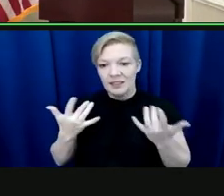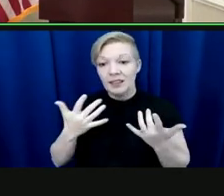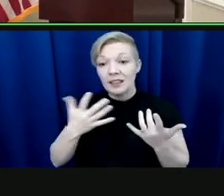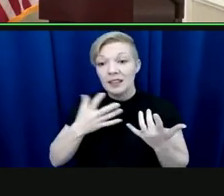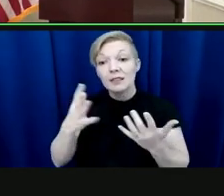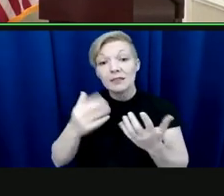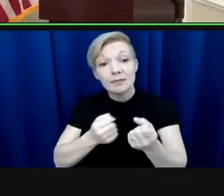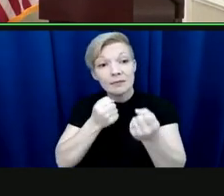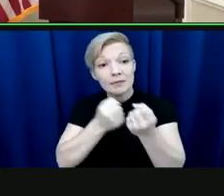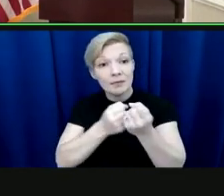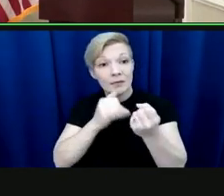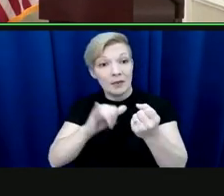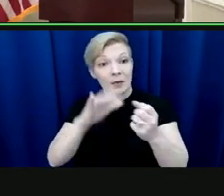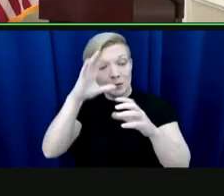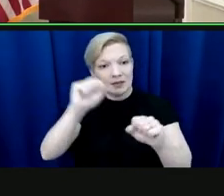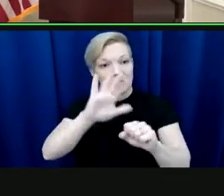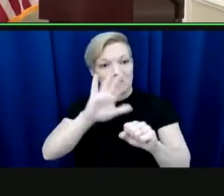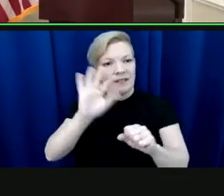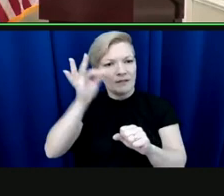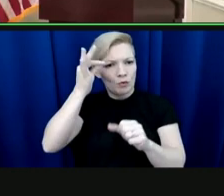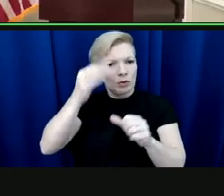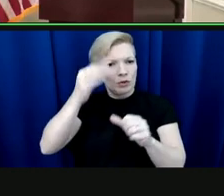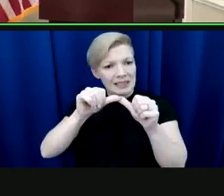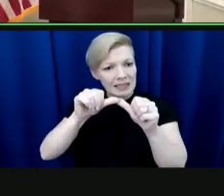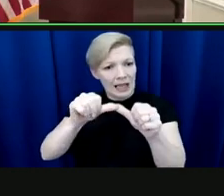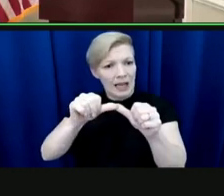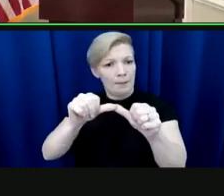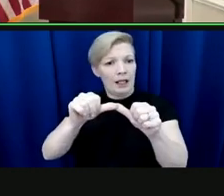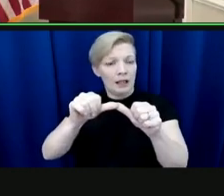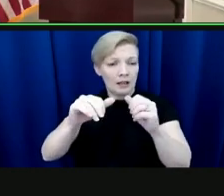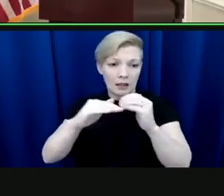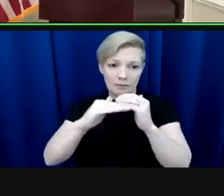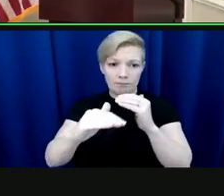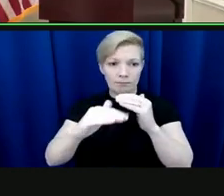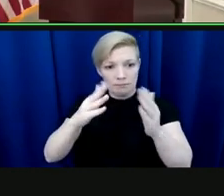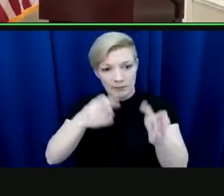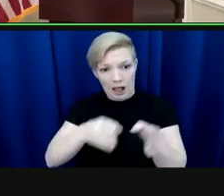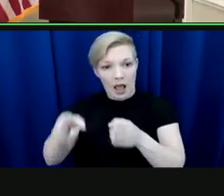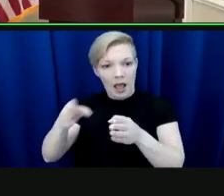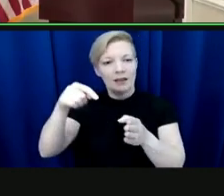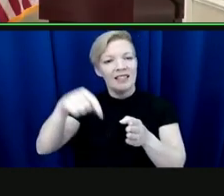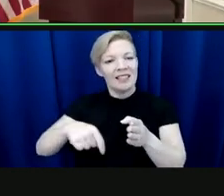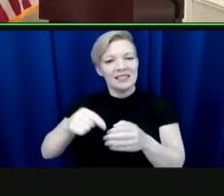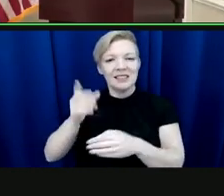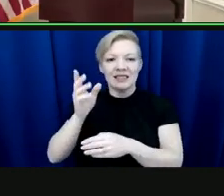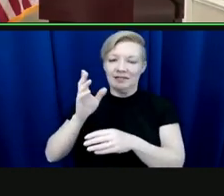of the President's federal sustainability plan. This Speaker series is designed for federal employees